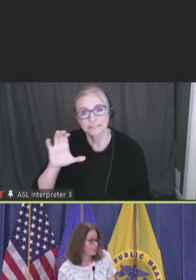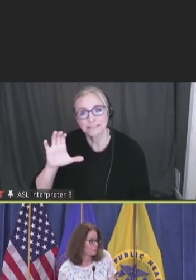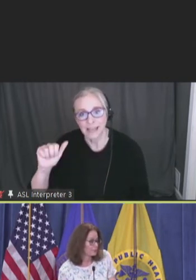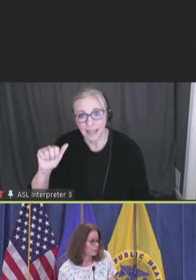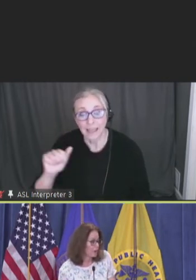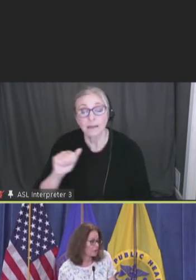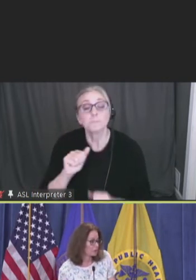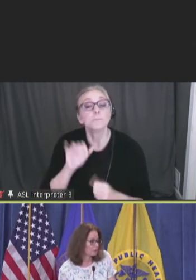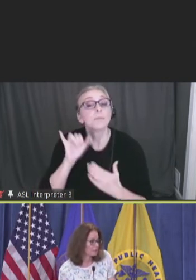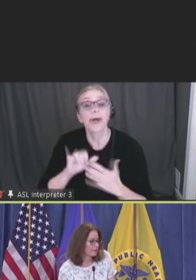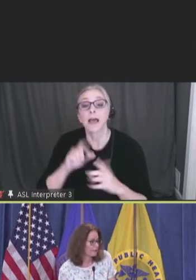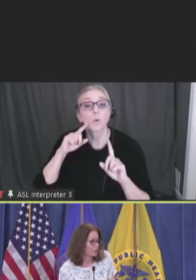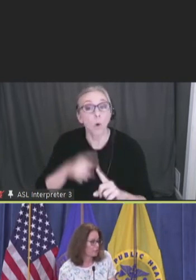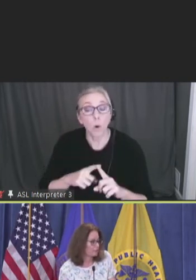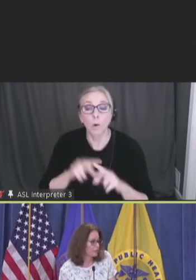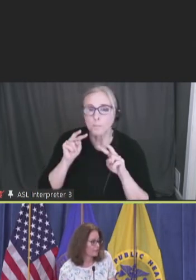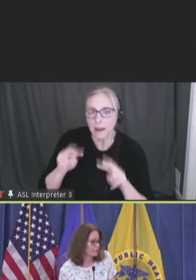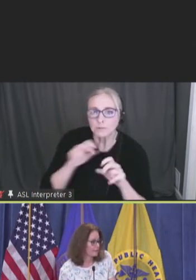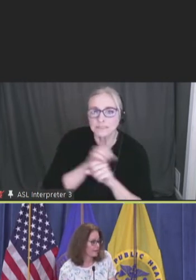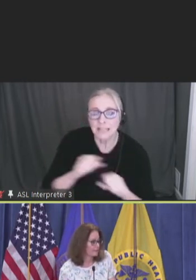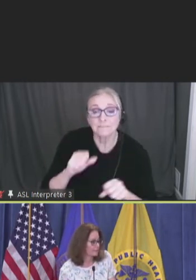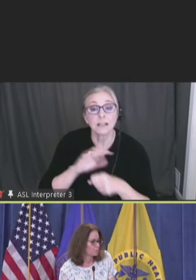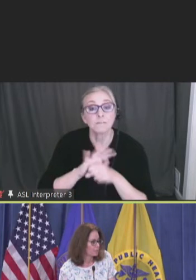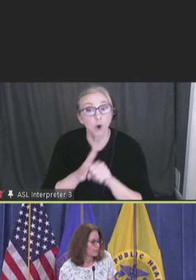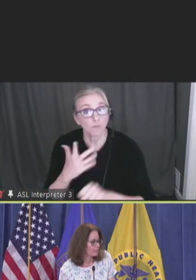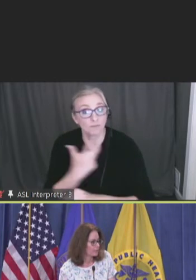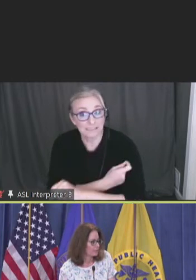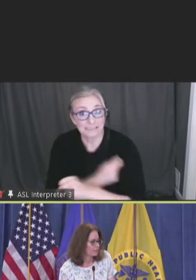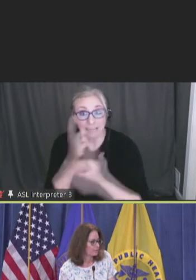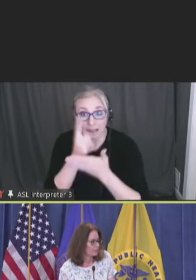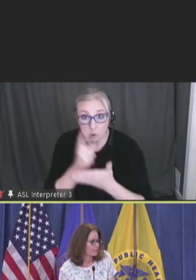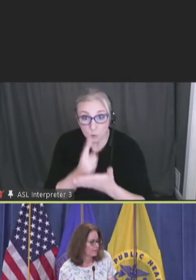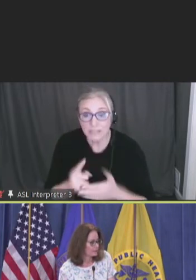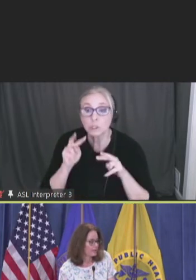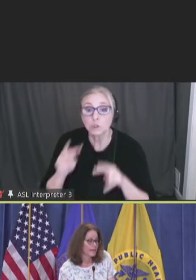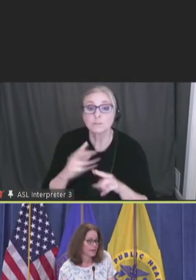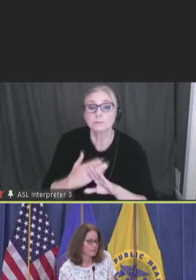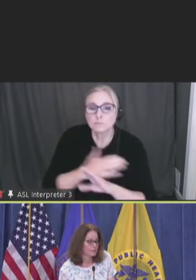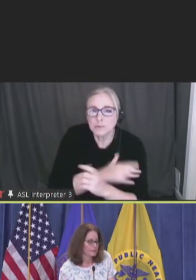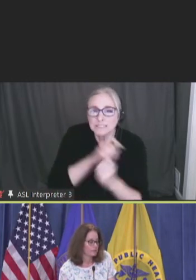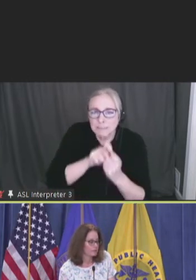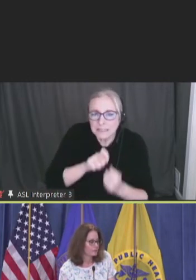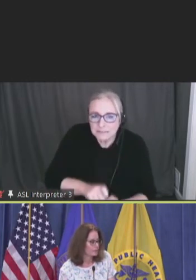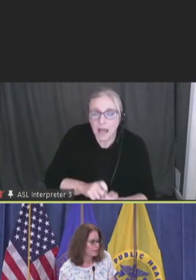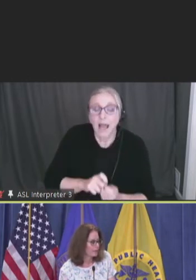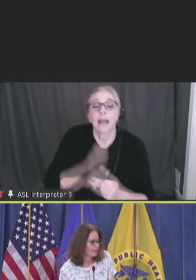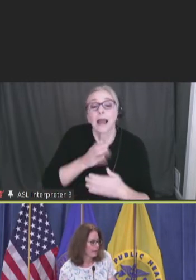were to monitor the safety of COVID-19 vaccines weekly using pre-specified outcomes of interest.